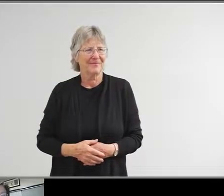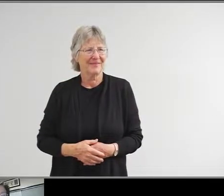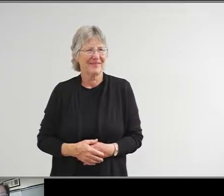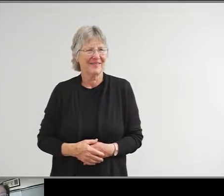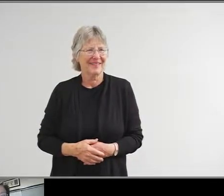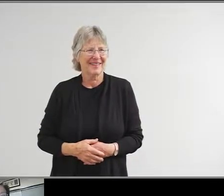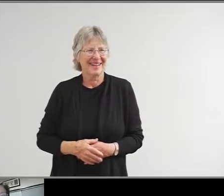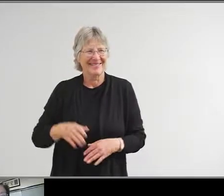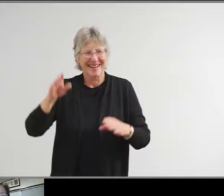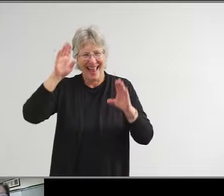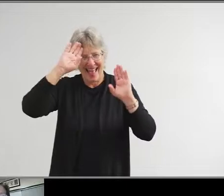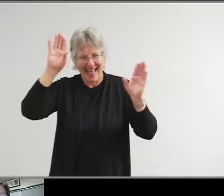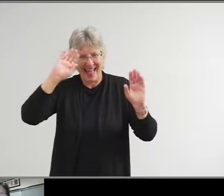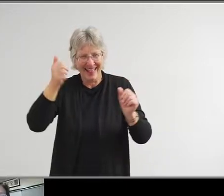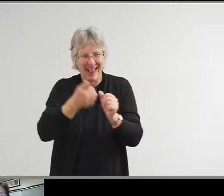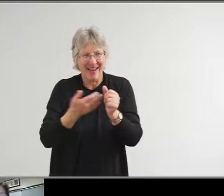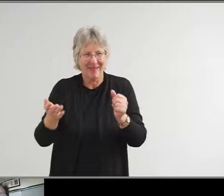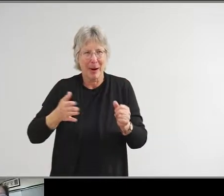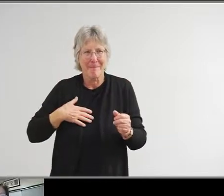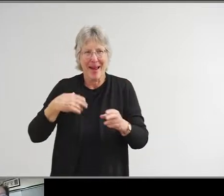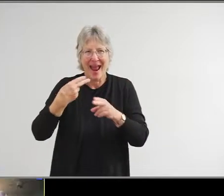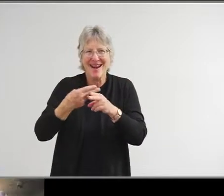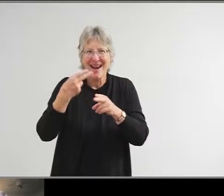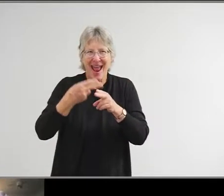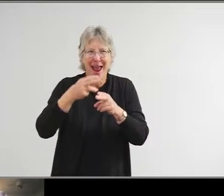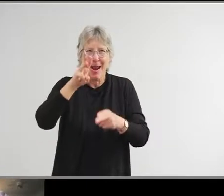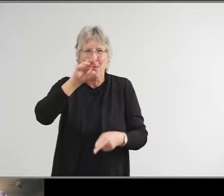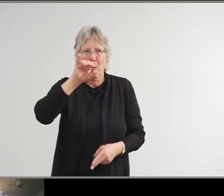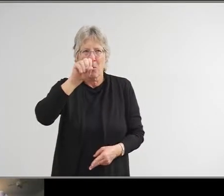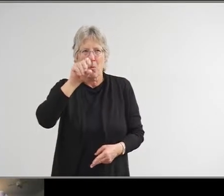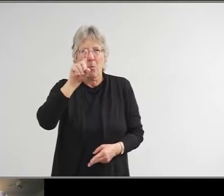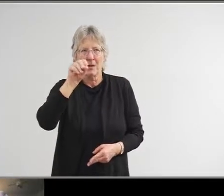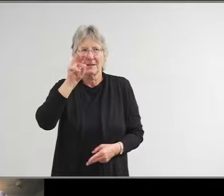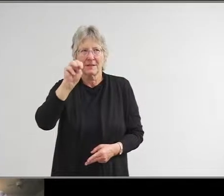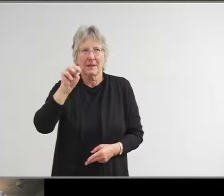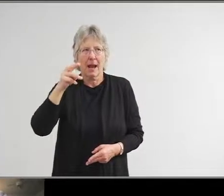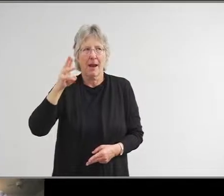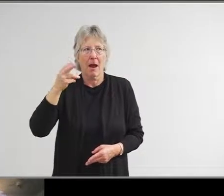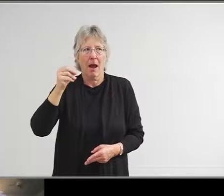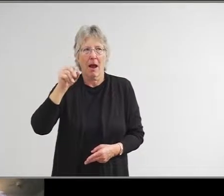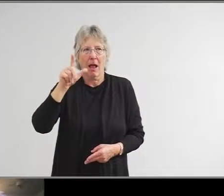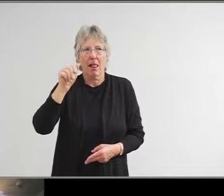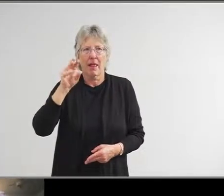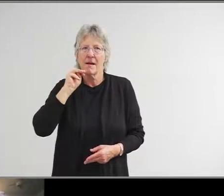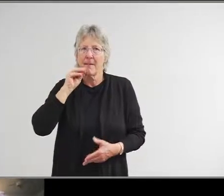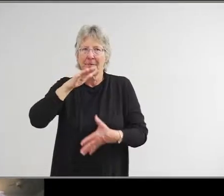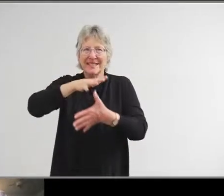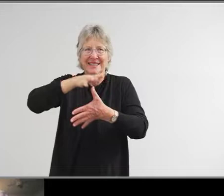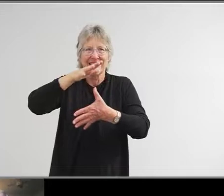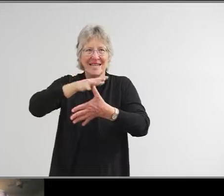Hello everyone, my name is Wisdom Holland. I am currently a senior at Lakewood High School